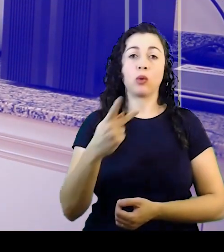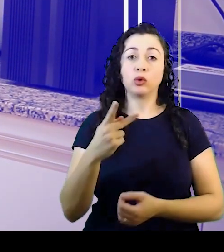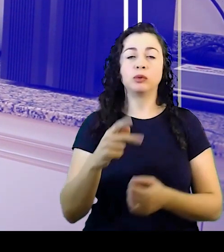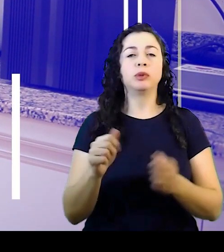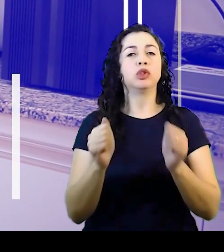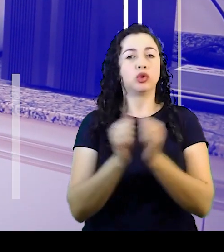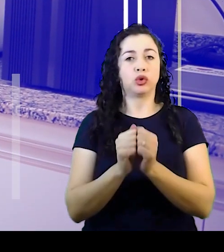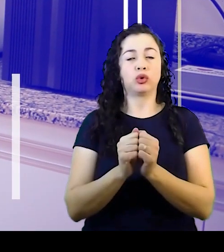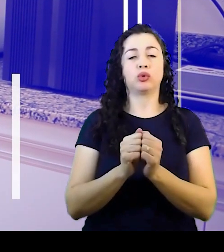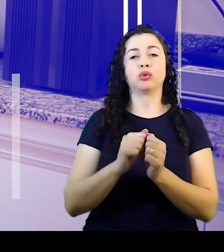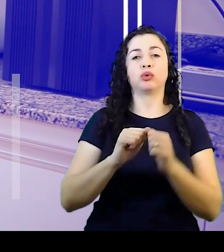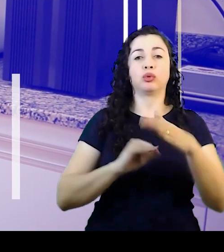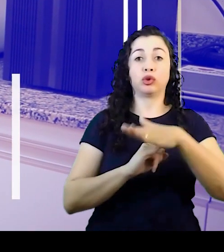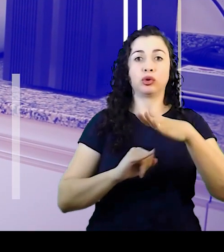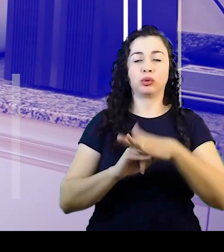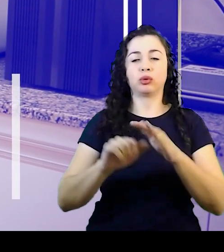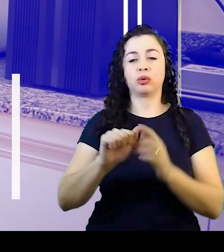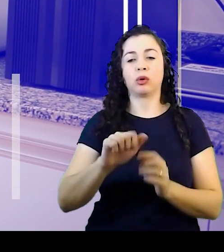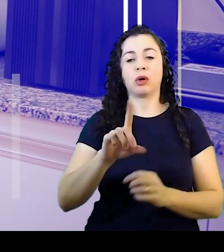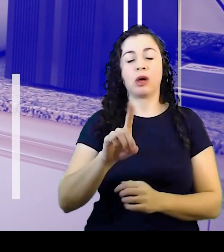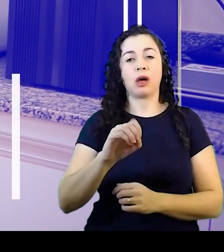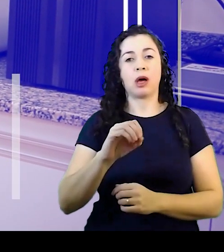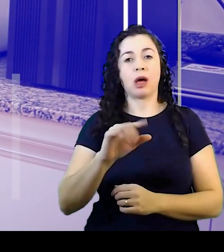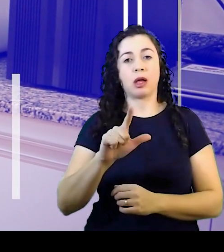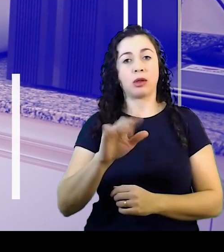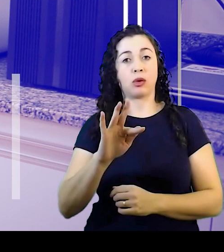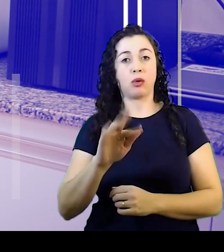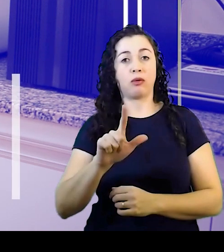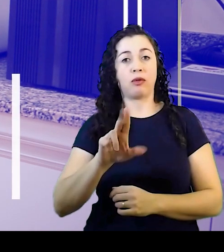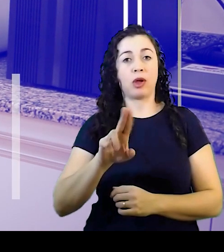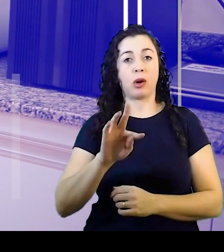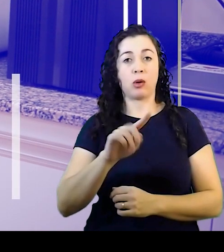we were invited by the researchers here at UNICAMP, from